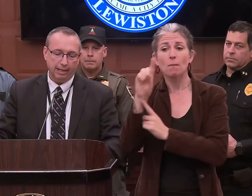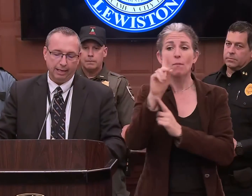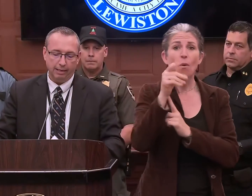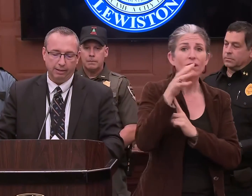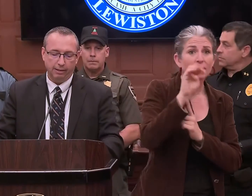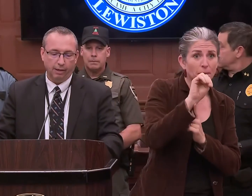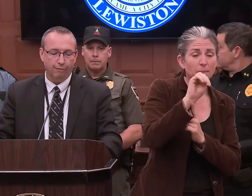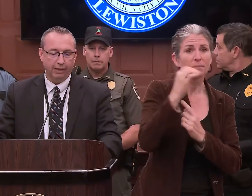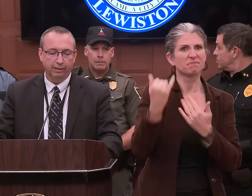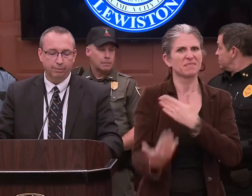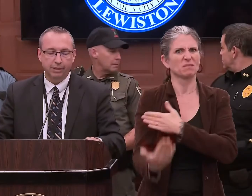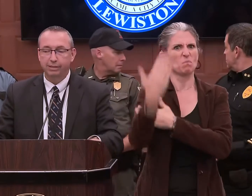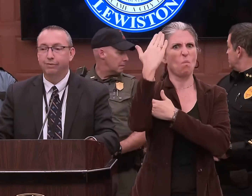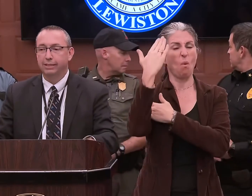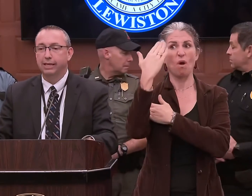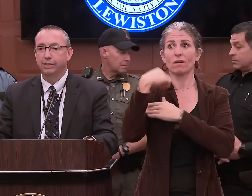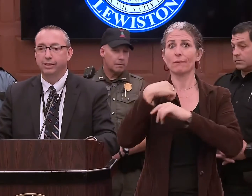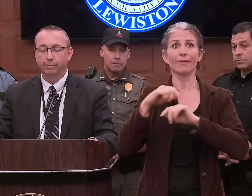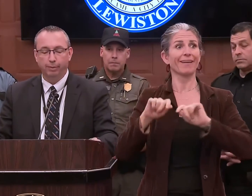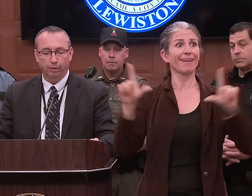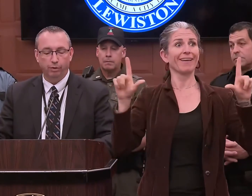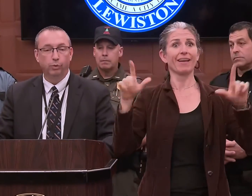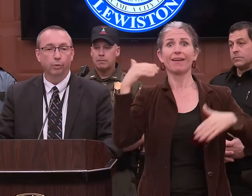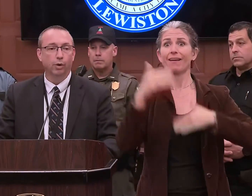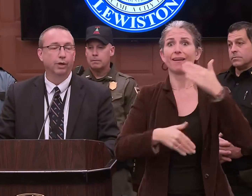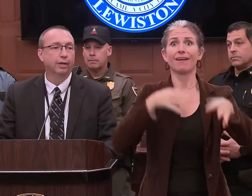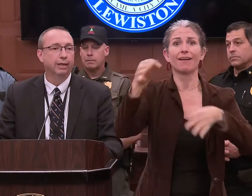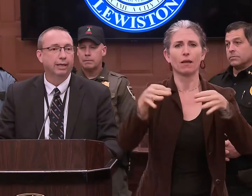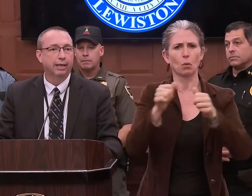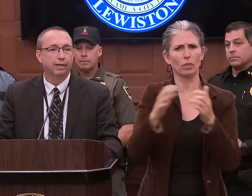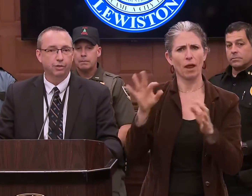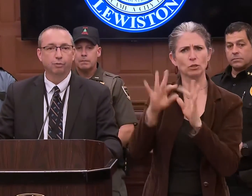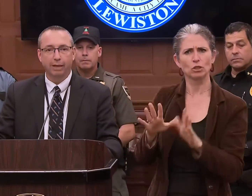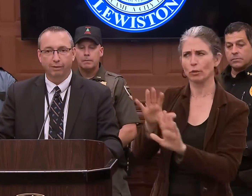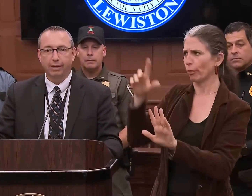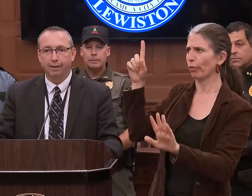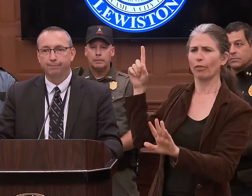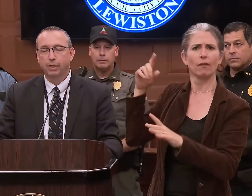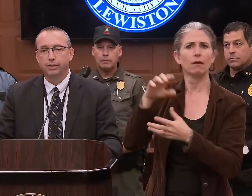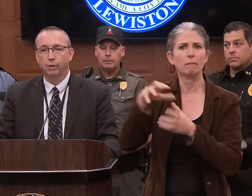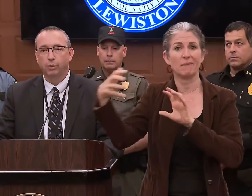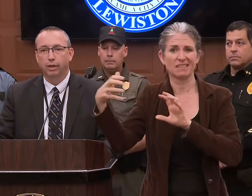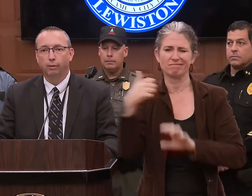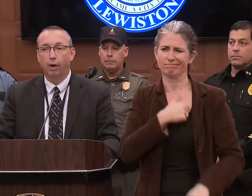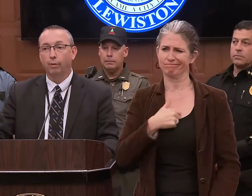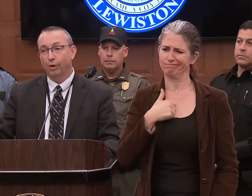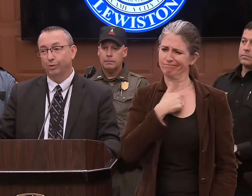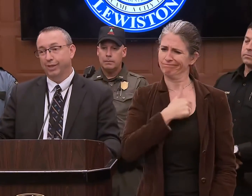A lot of people have asked about the facial expressions used while signing and Thibodeaux explained that's 80% of the